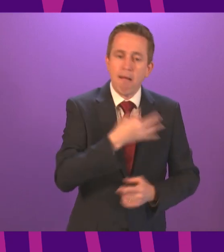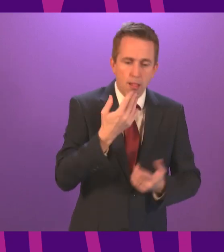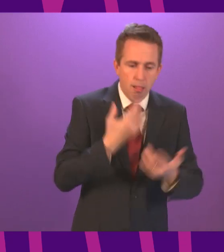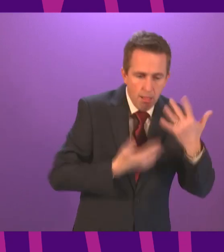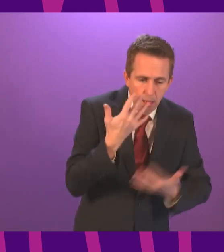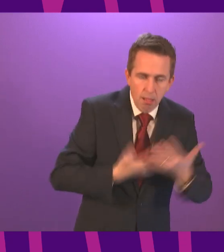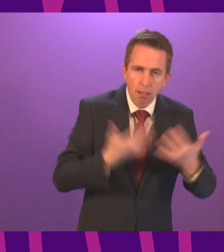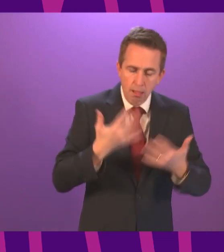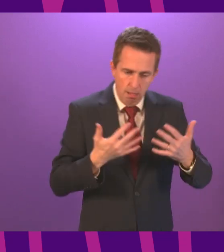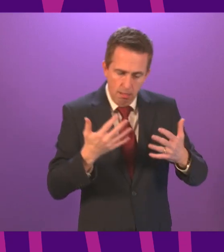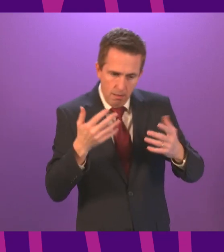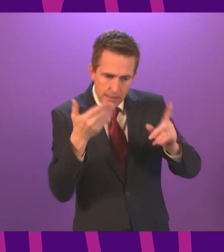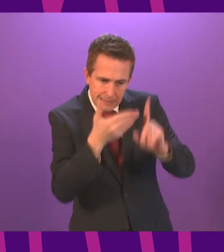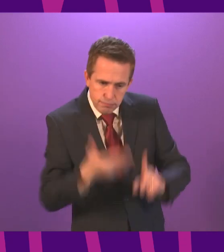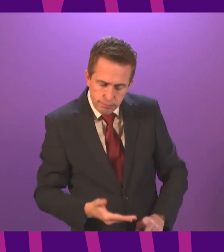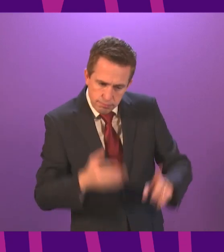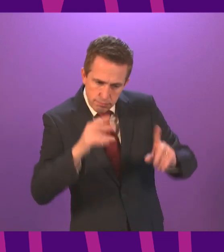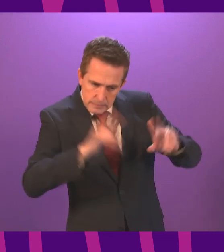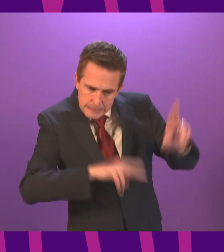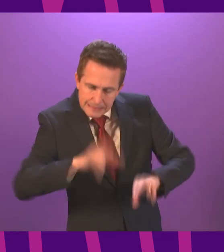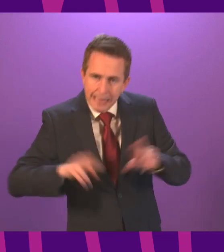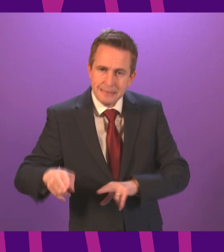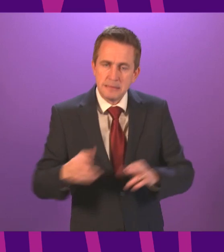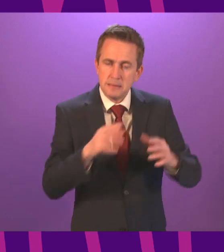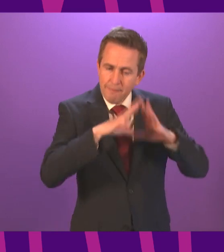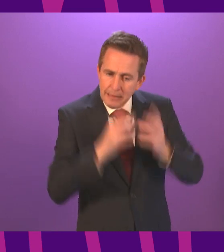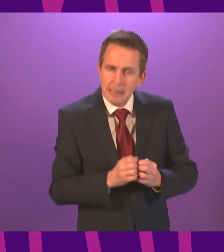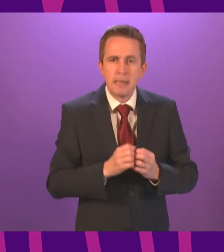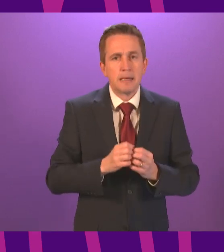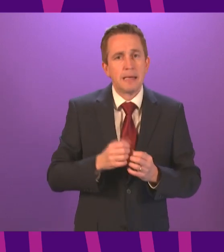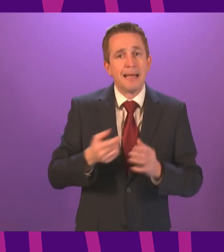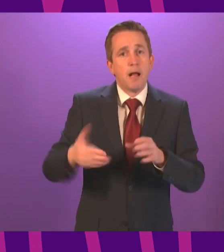that we have set out. That included consideration by chief advisers.